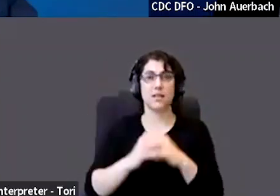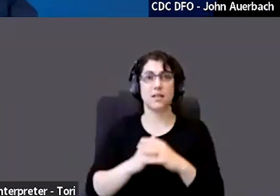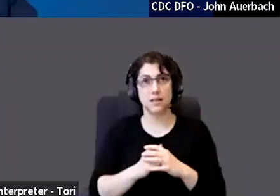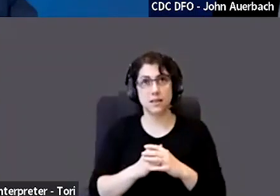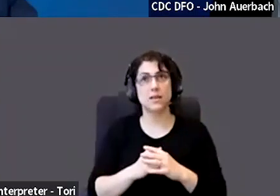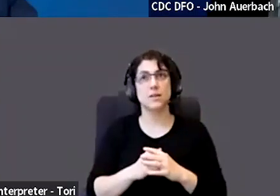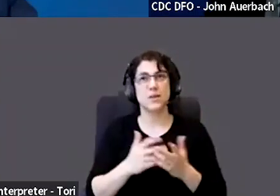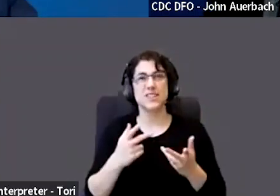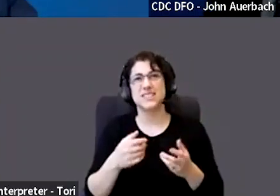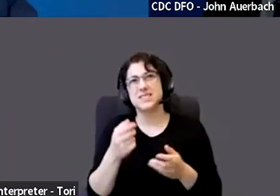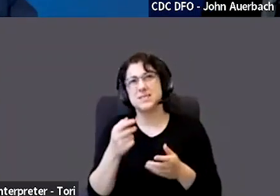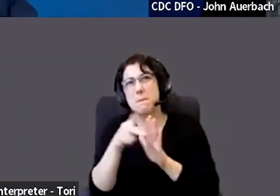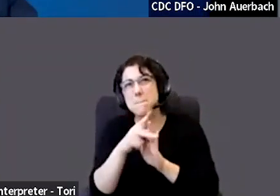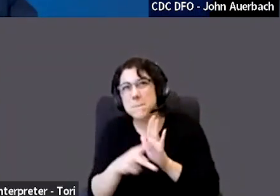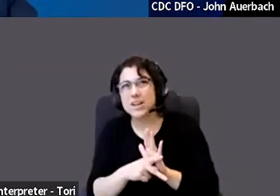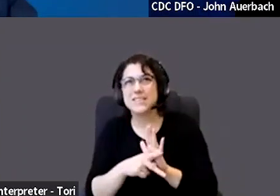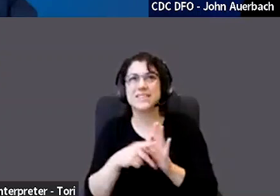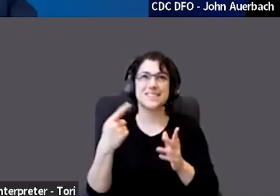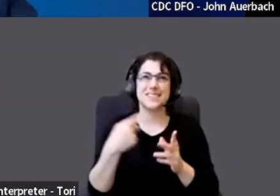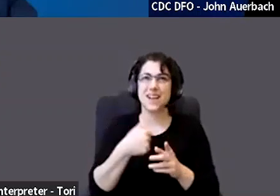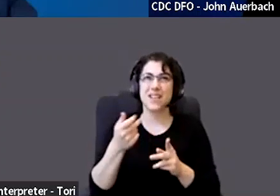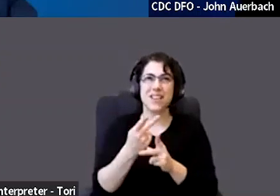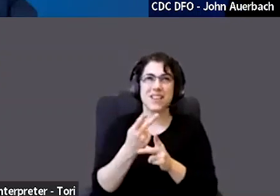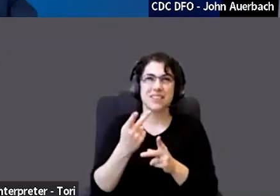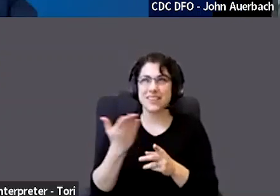And so what we would like is the input from the group on how best